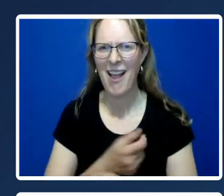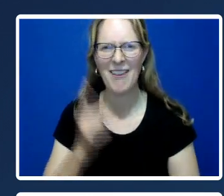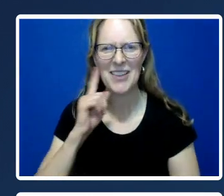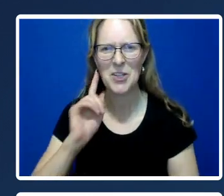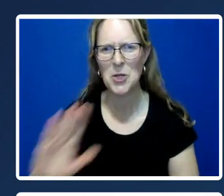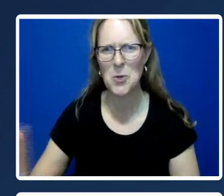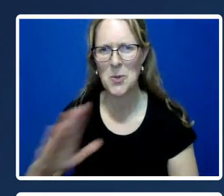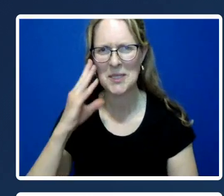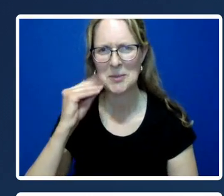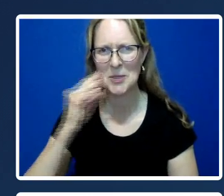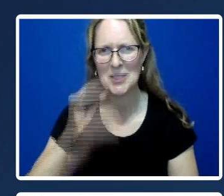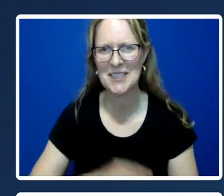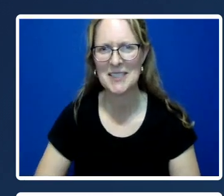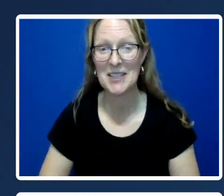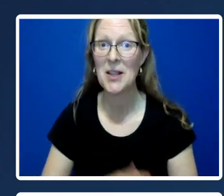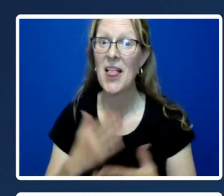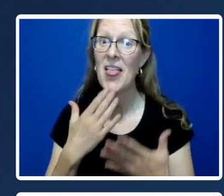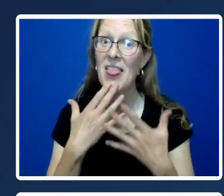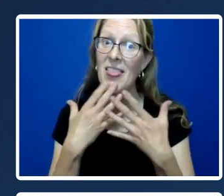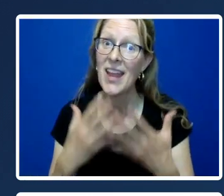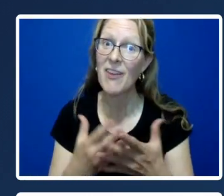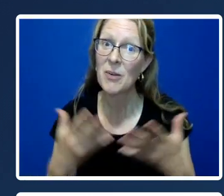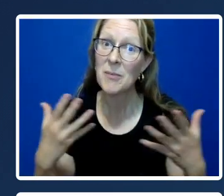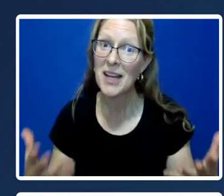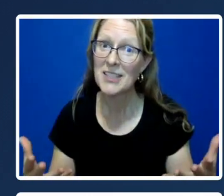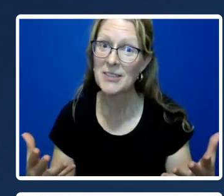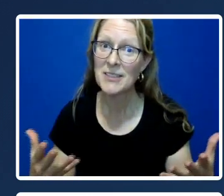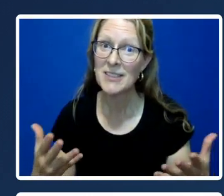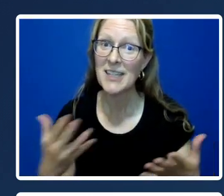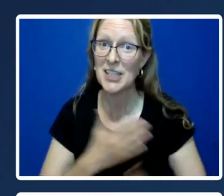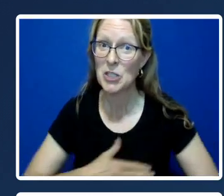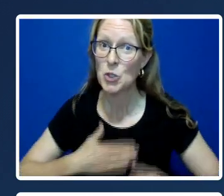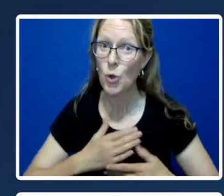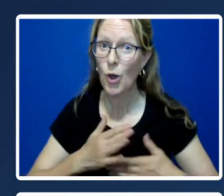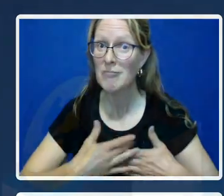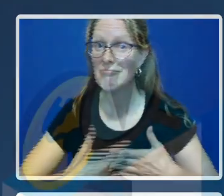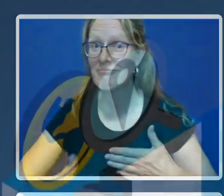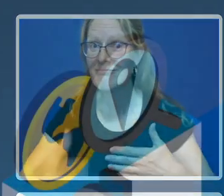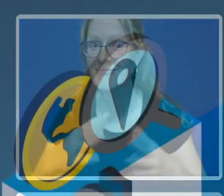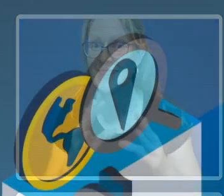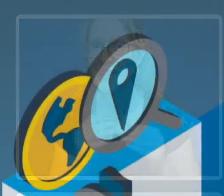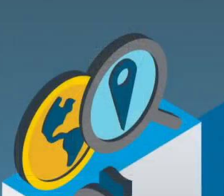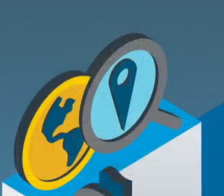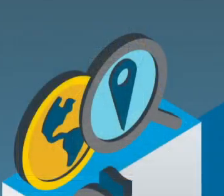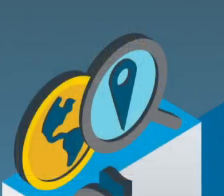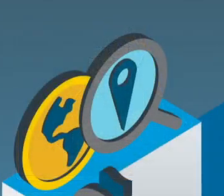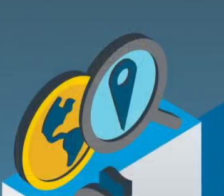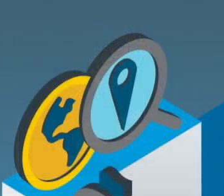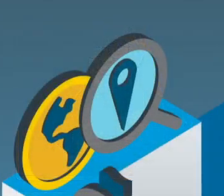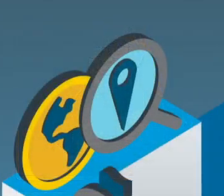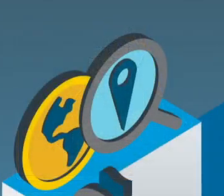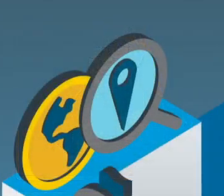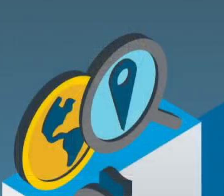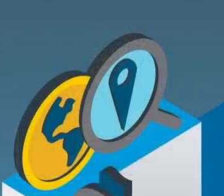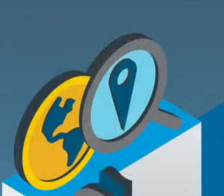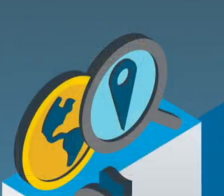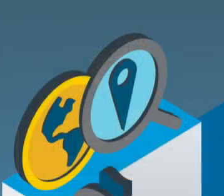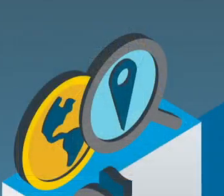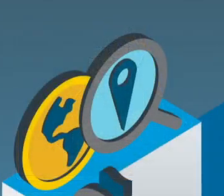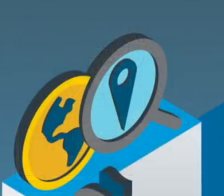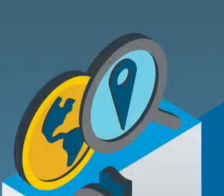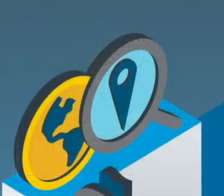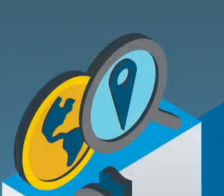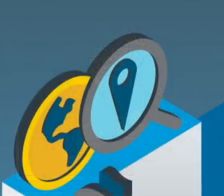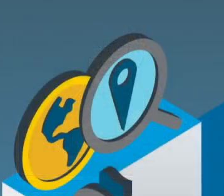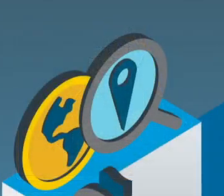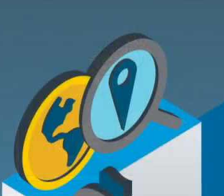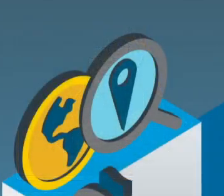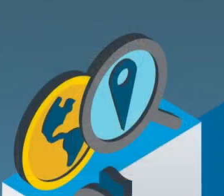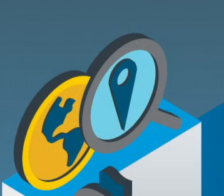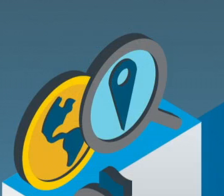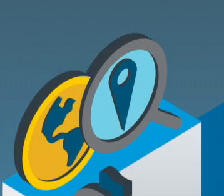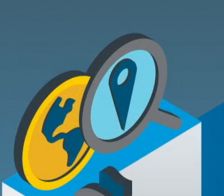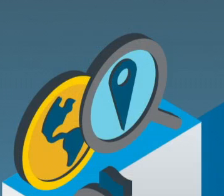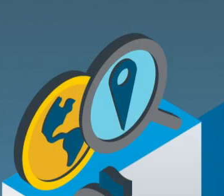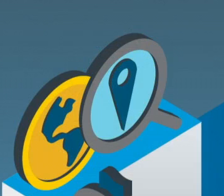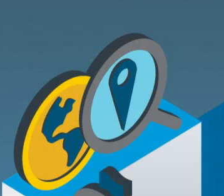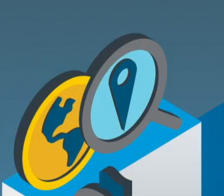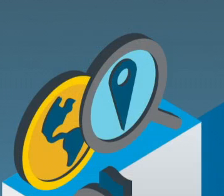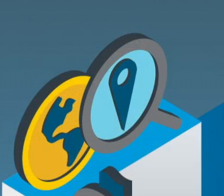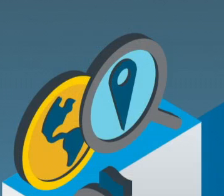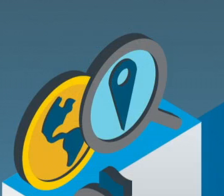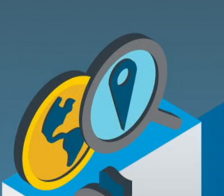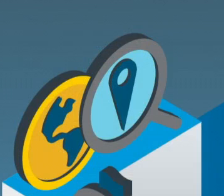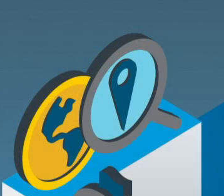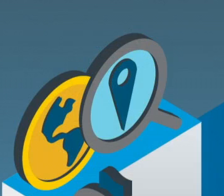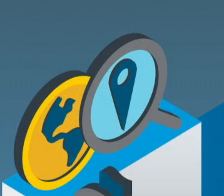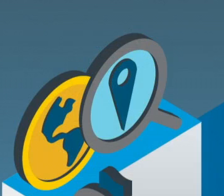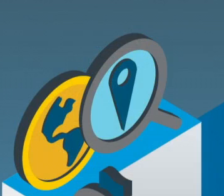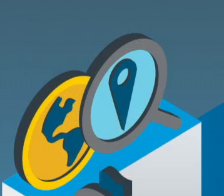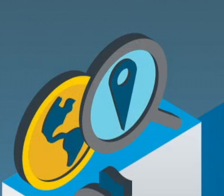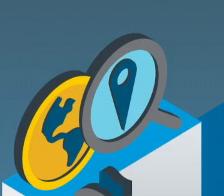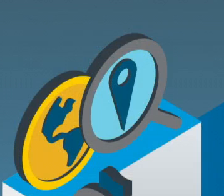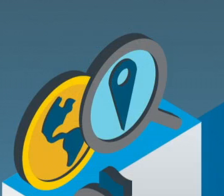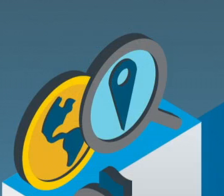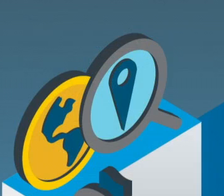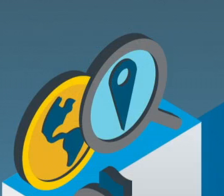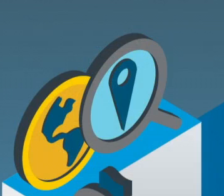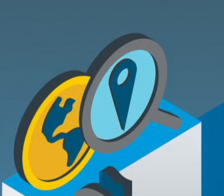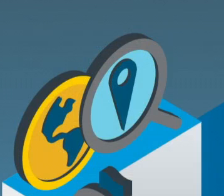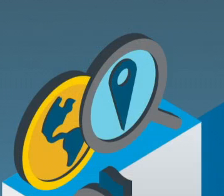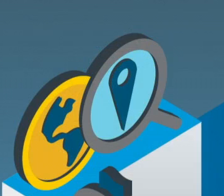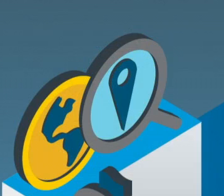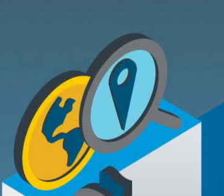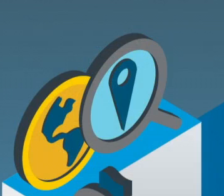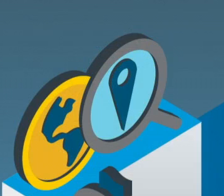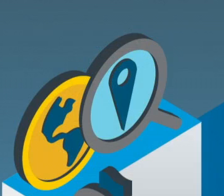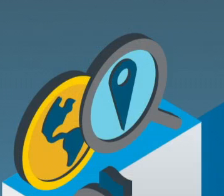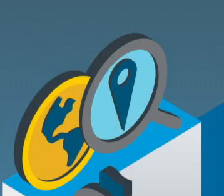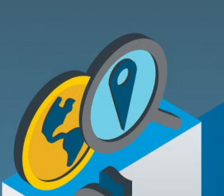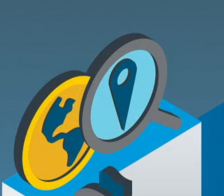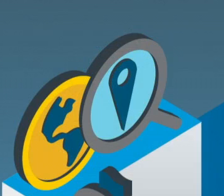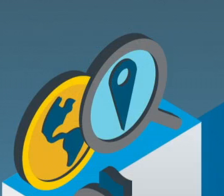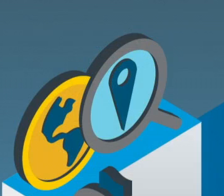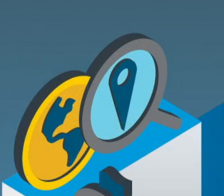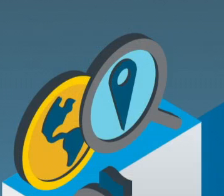thank you very much. And we hope that you enjoy the rest of the summit.